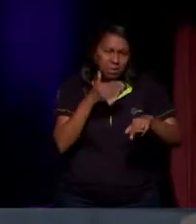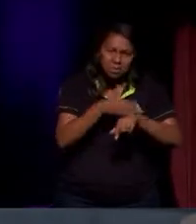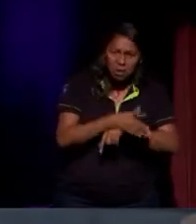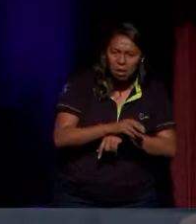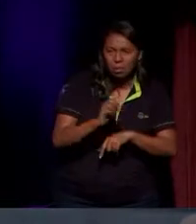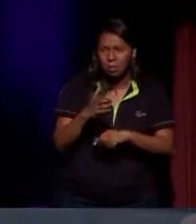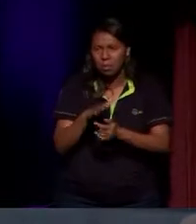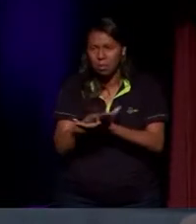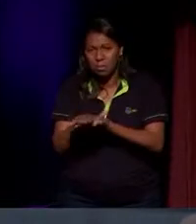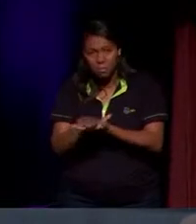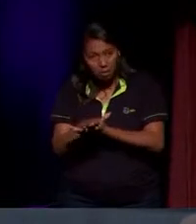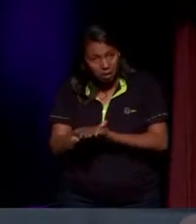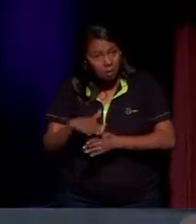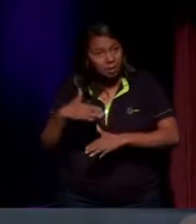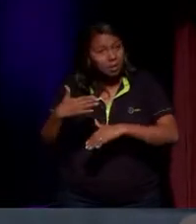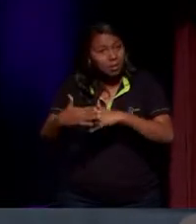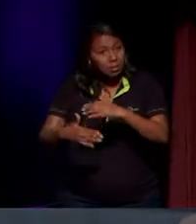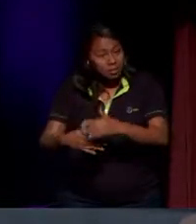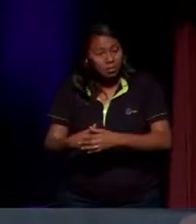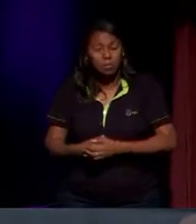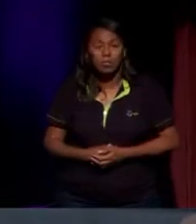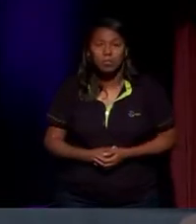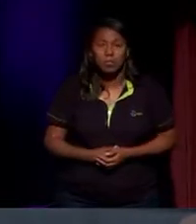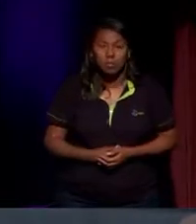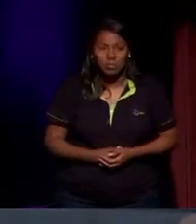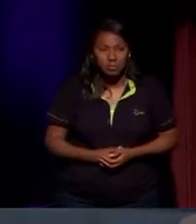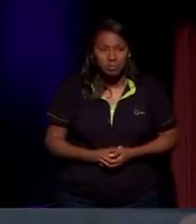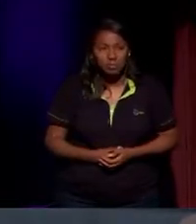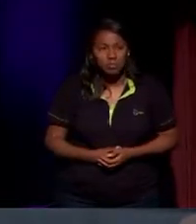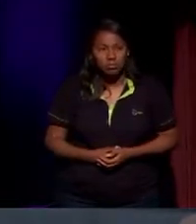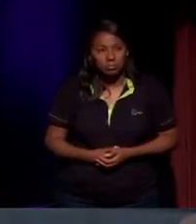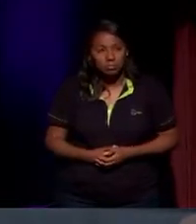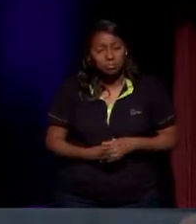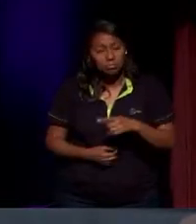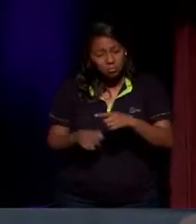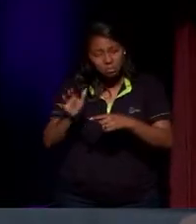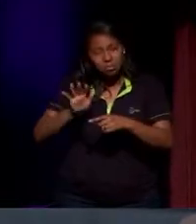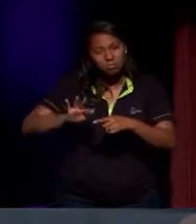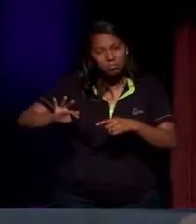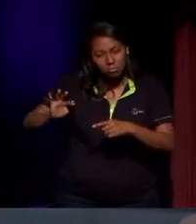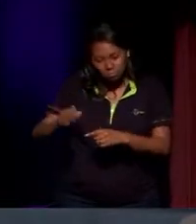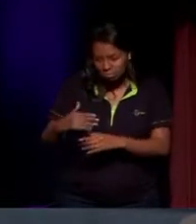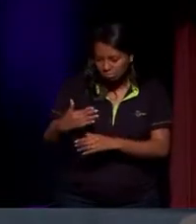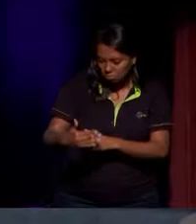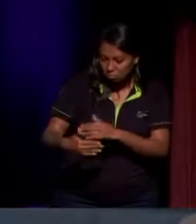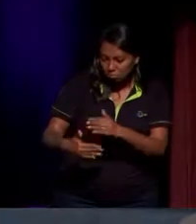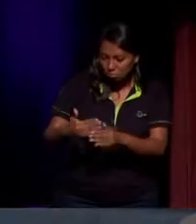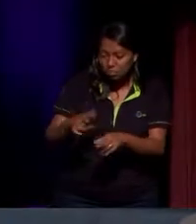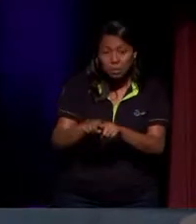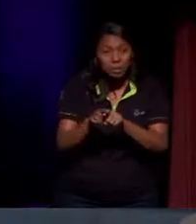He works at the gym. and also in the creation of new movements.